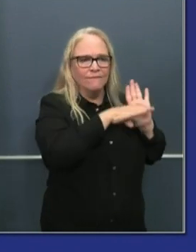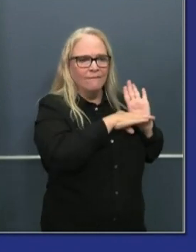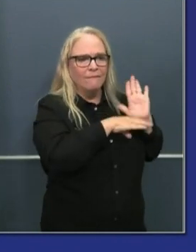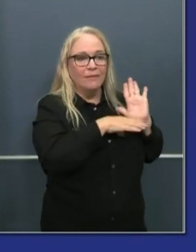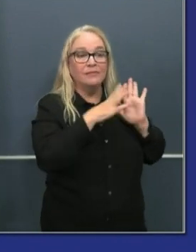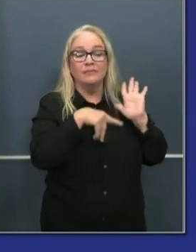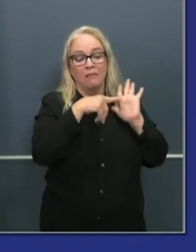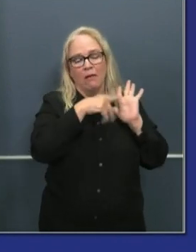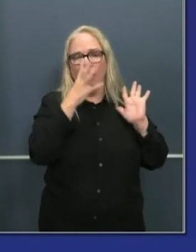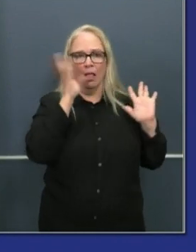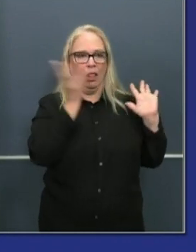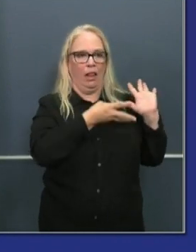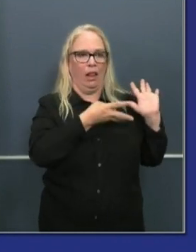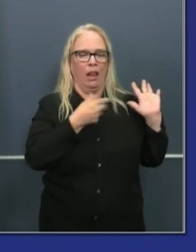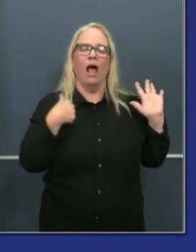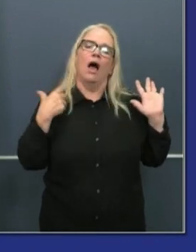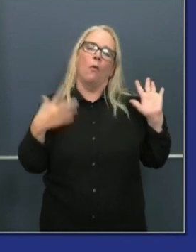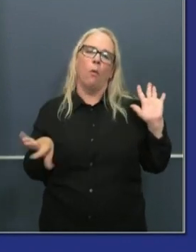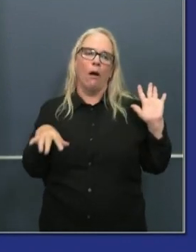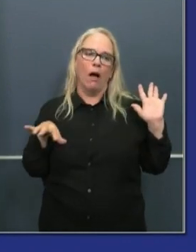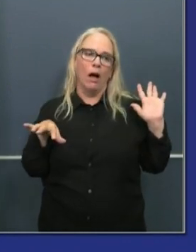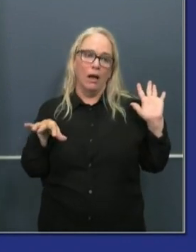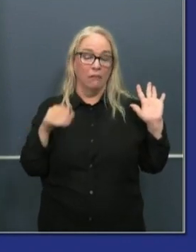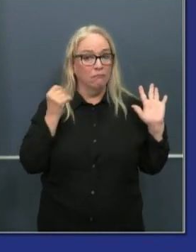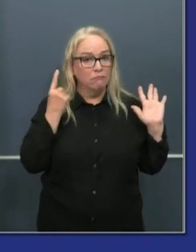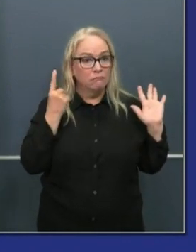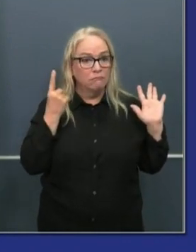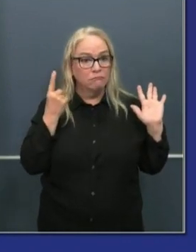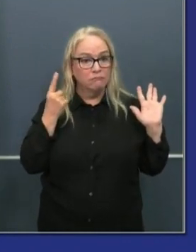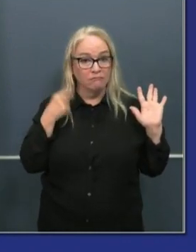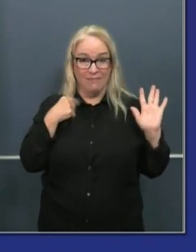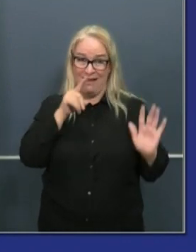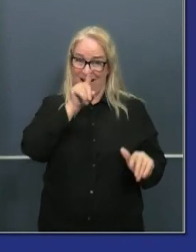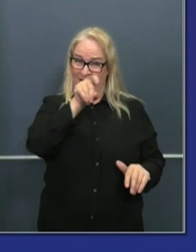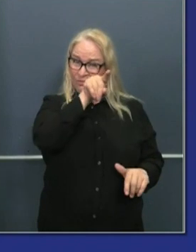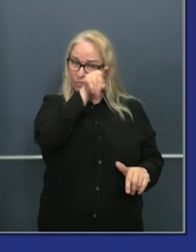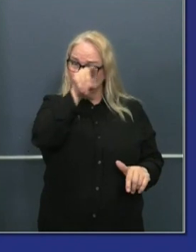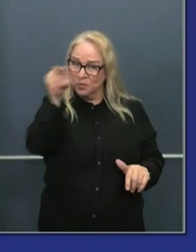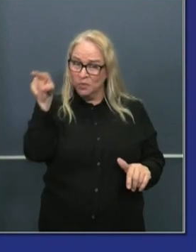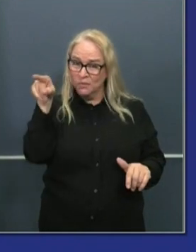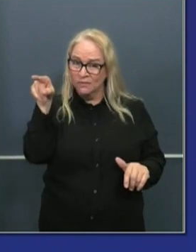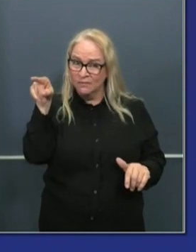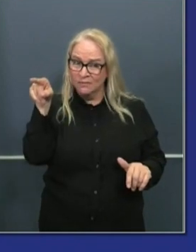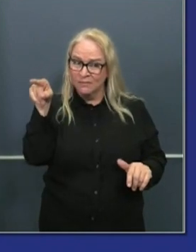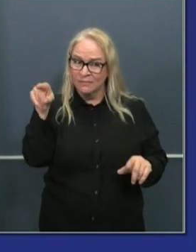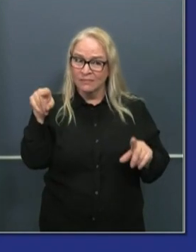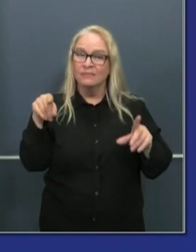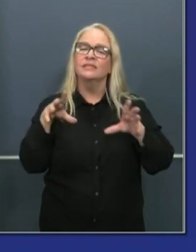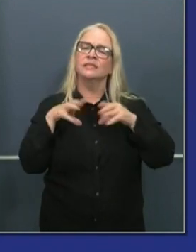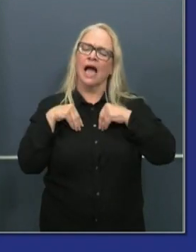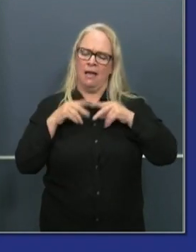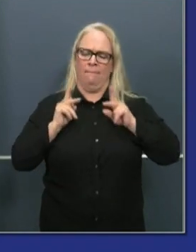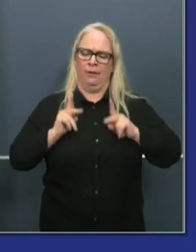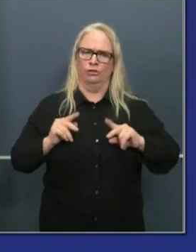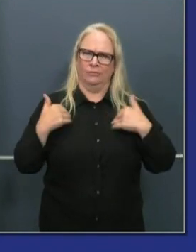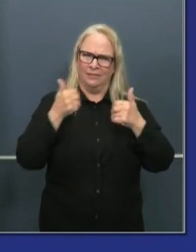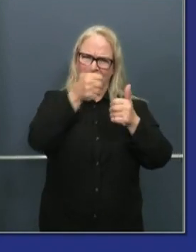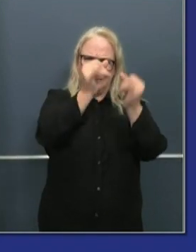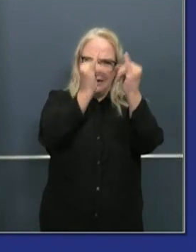NO ONE IS NAIVE ABOUT THAT. WE CAN BEAT OUR HEADS AGAINST THE WALL AND SAY I TOLD YOU SO, BUT THAT'S NOT GOING TO SIT WELL AND I DON'T WANT TO DO THAT WITH ANY OF YOU.